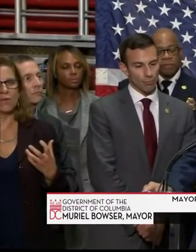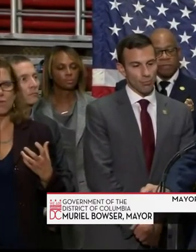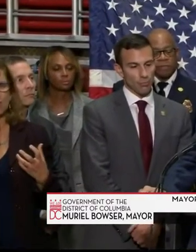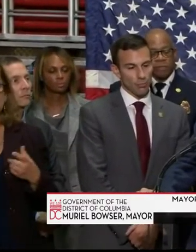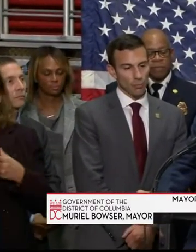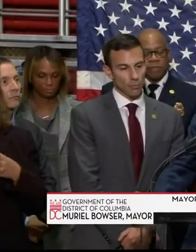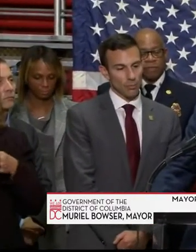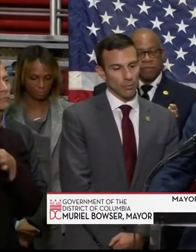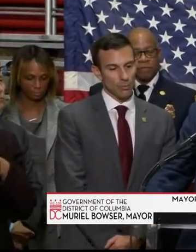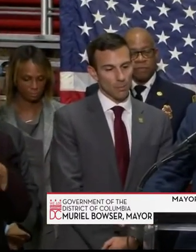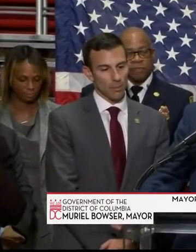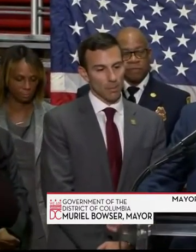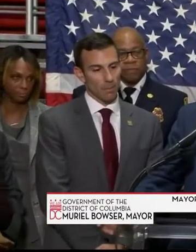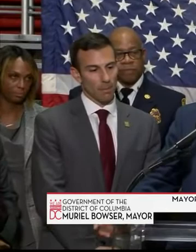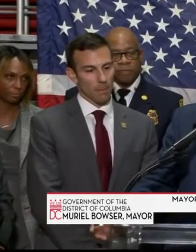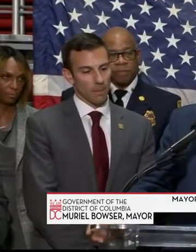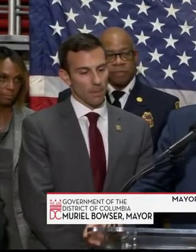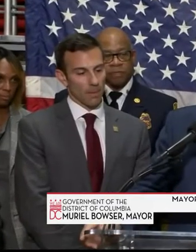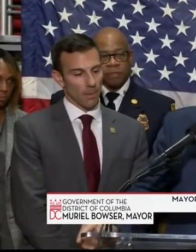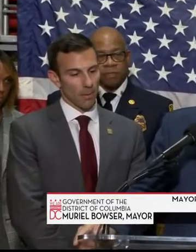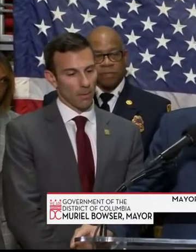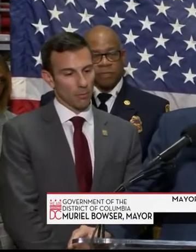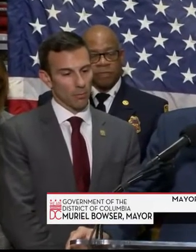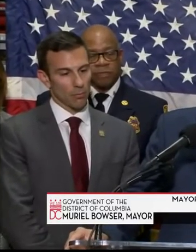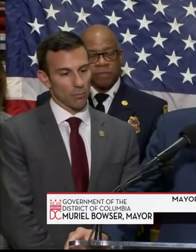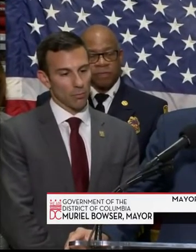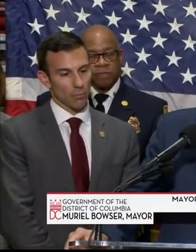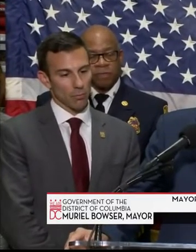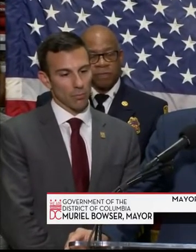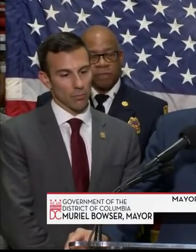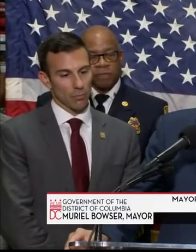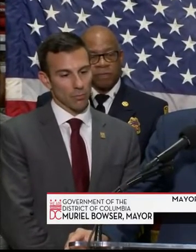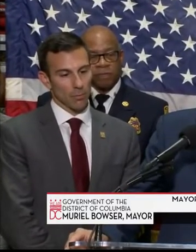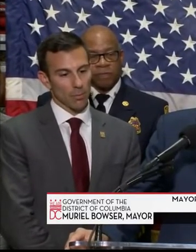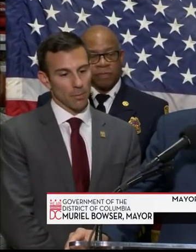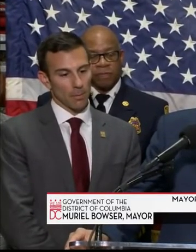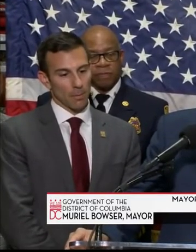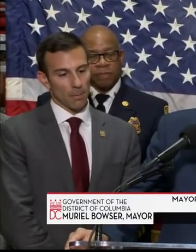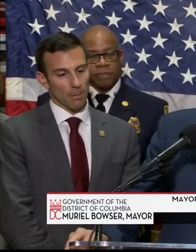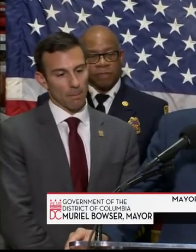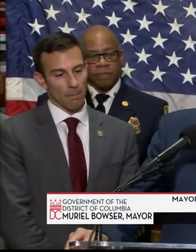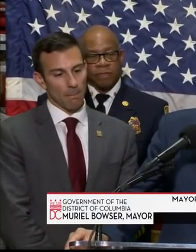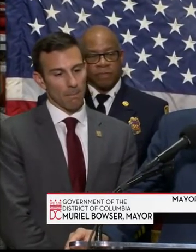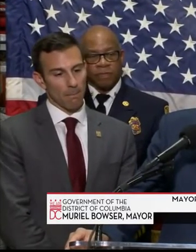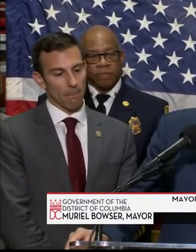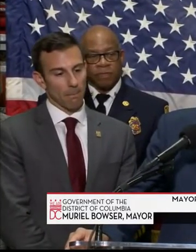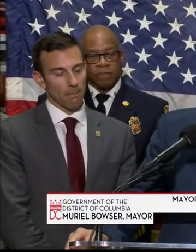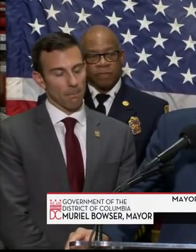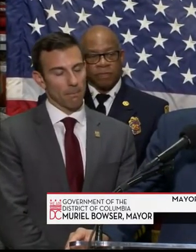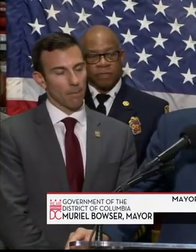PREPARING. JUST TO GIVE YOU ONE EXAMPLE IN OUR UNDERGROUND TUNNELS WE HAVE 58 PUMPS THAT CAN PUMP 50,000